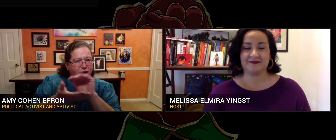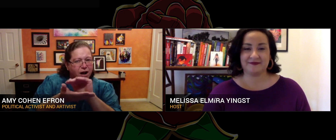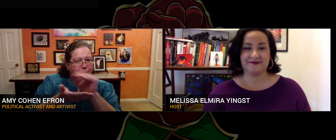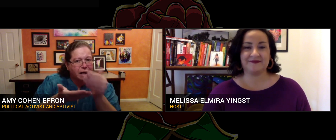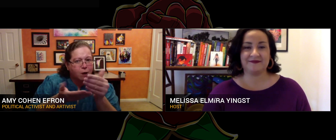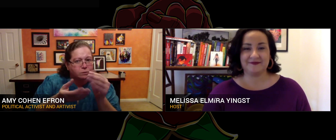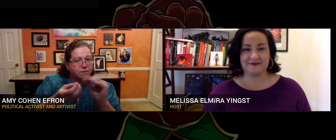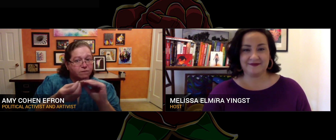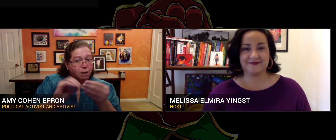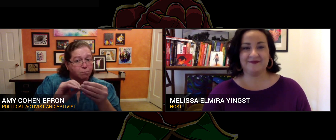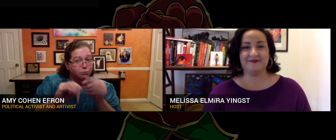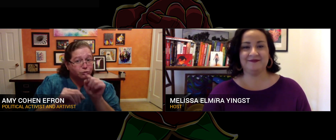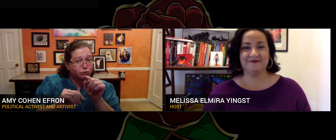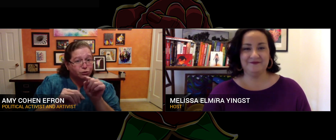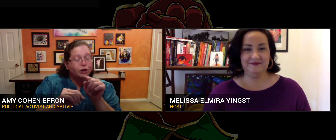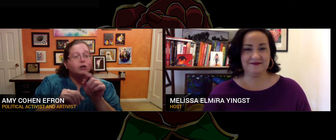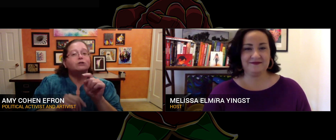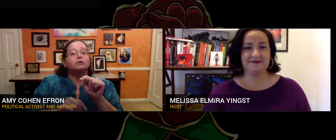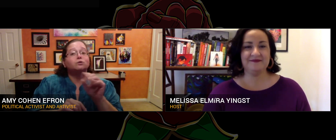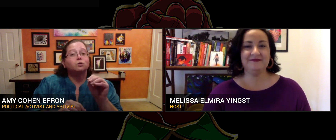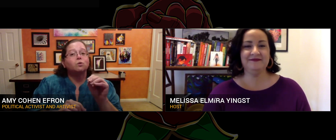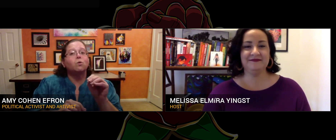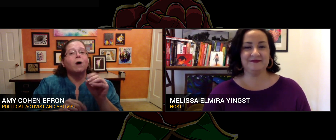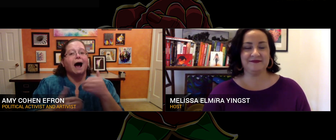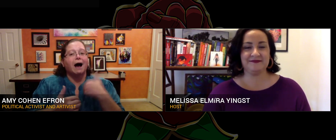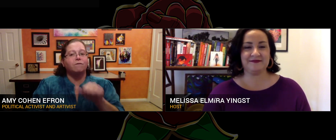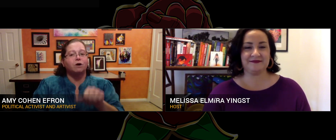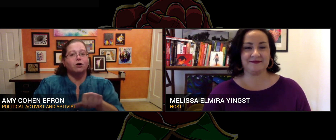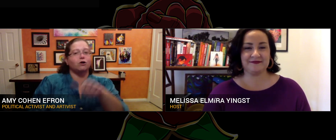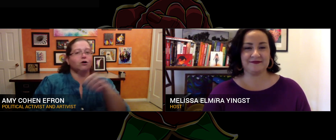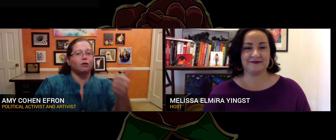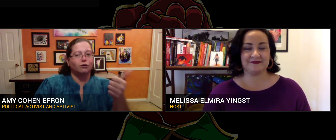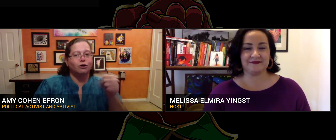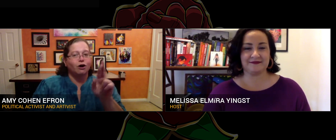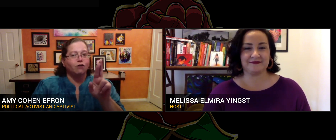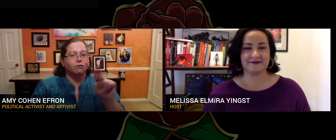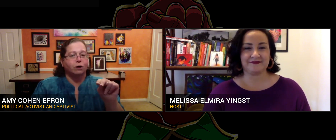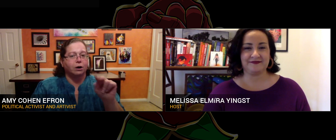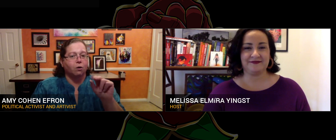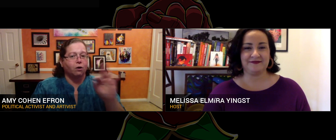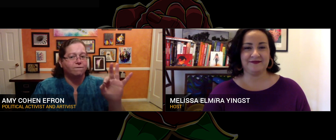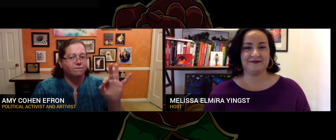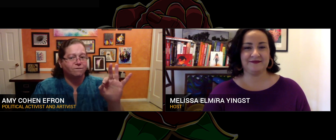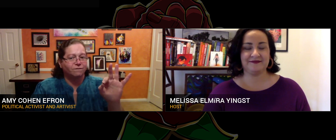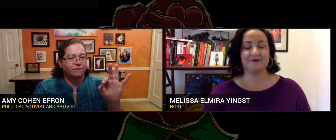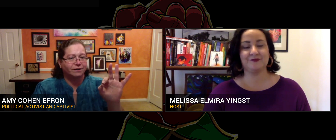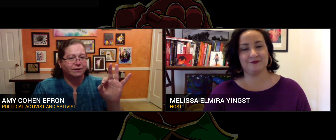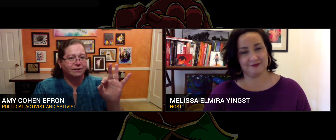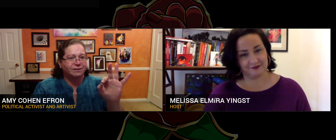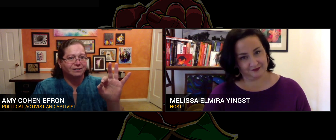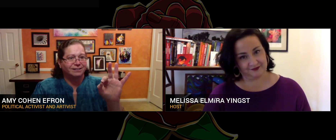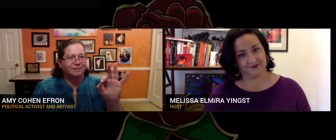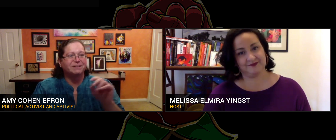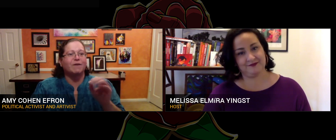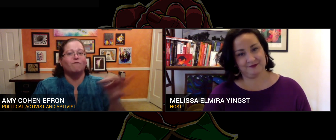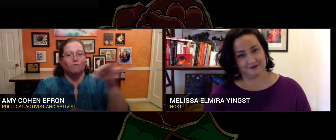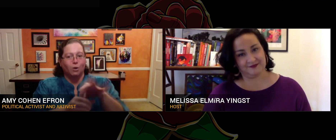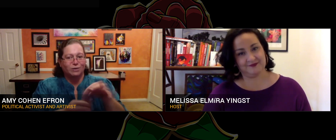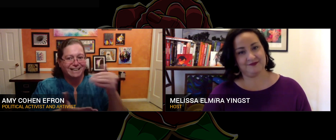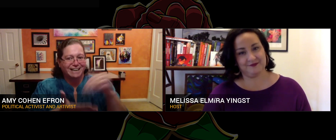amount of numbers to have another runoff to